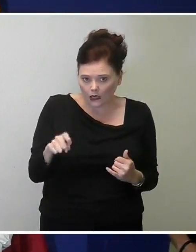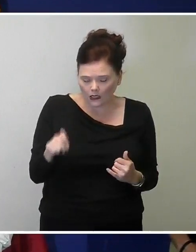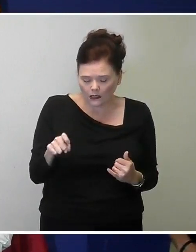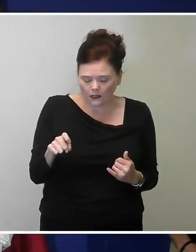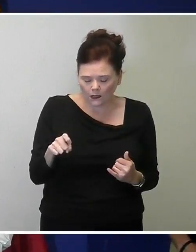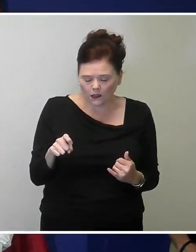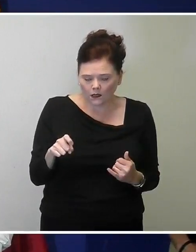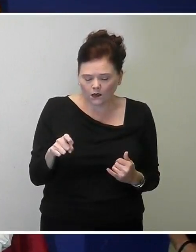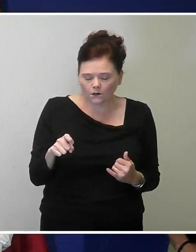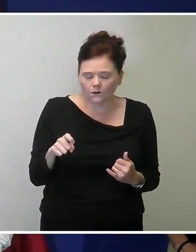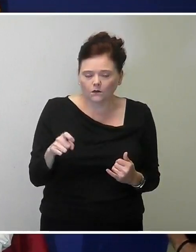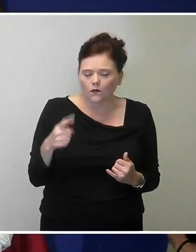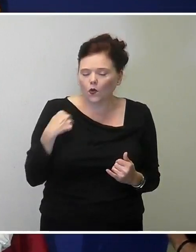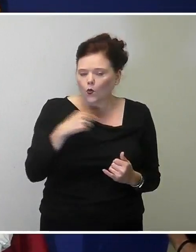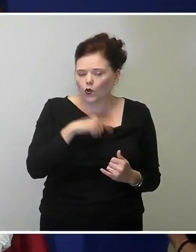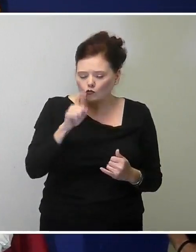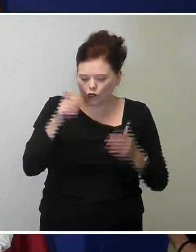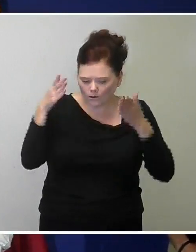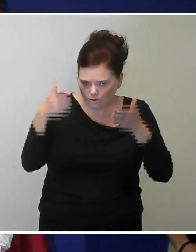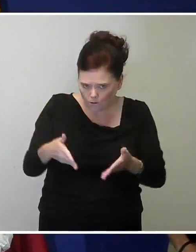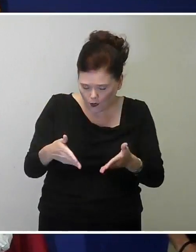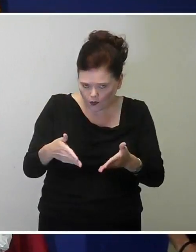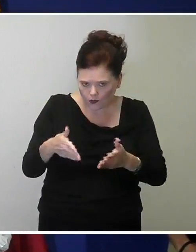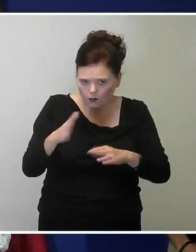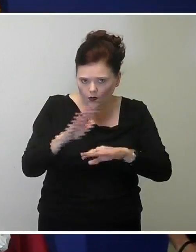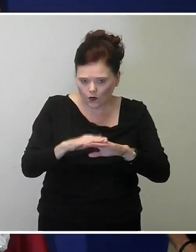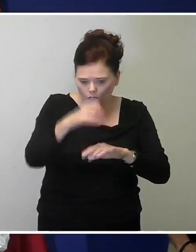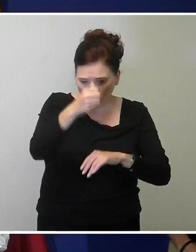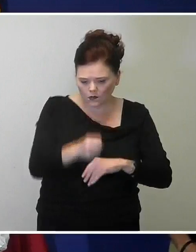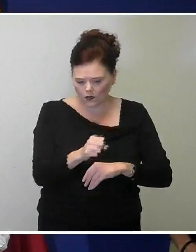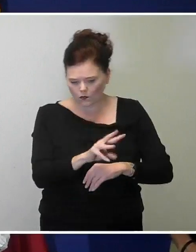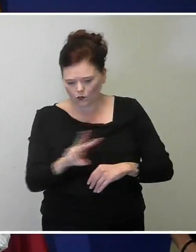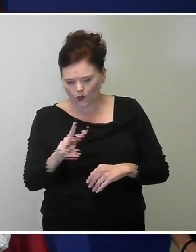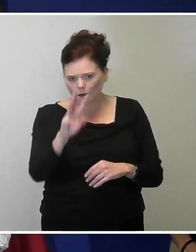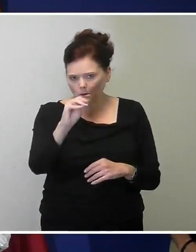THROUGHOUT SOUTHWEST MISSISSIPPI IT WAS DETERMINED THAT THE